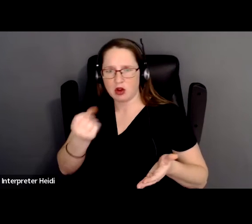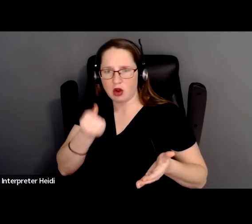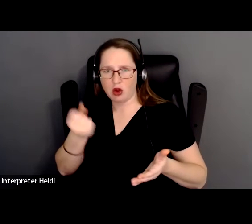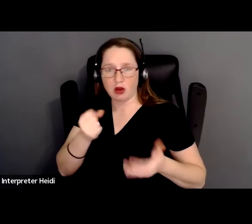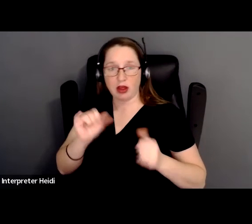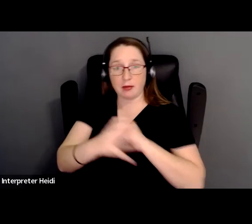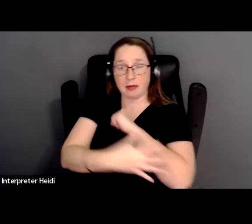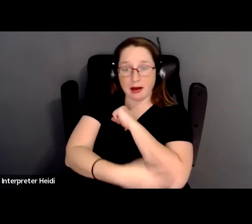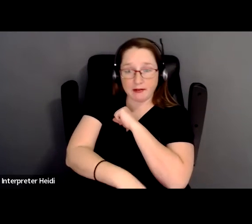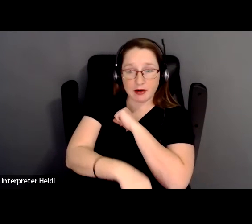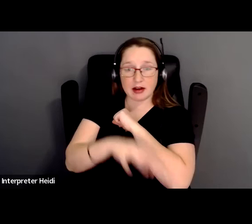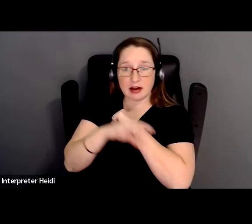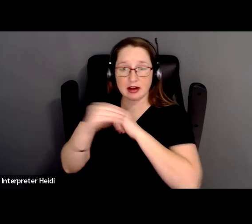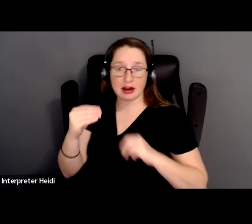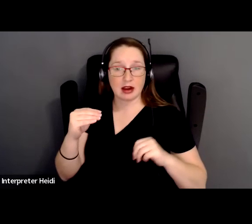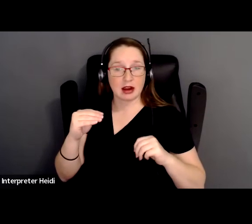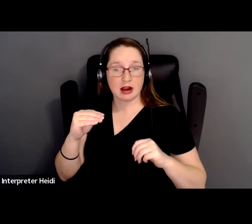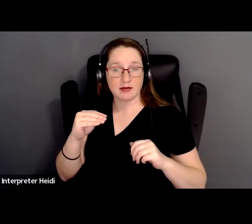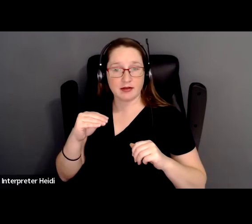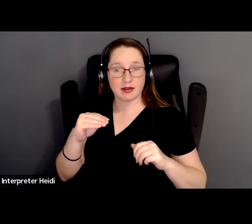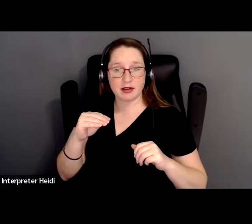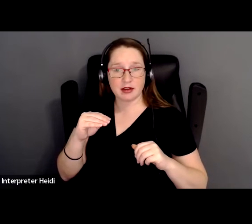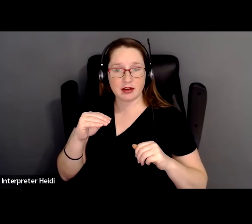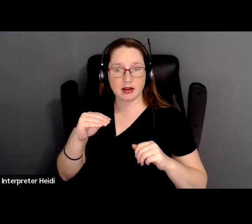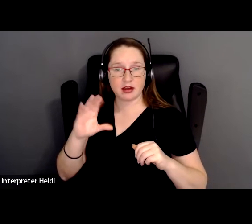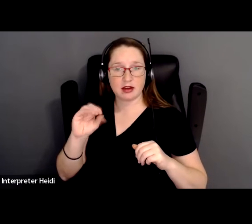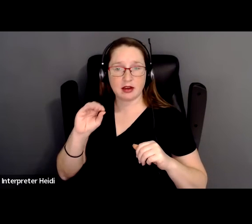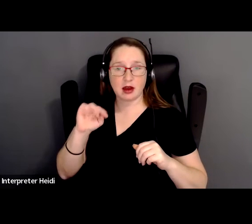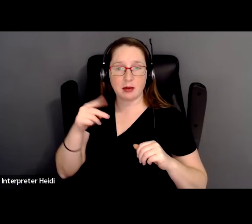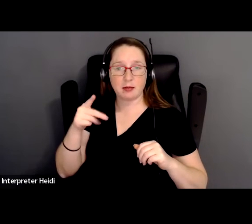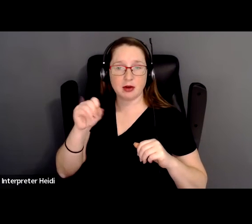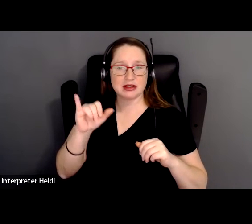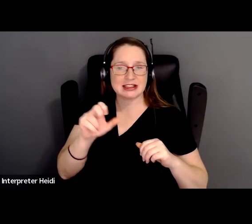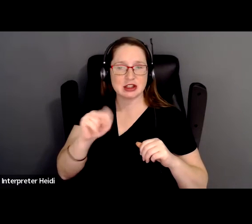also composition, and living with a family member, and also the impact of neighborhood